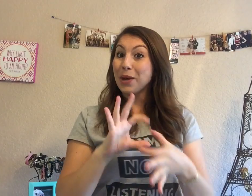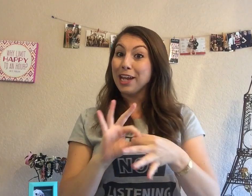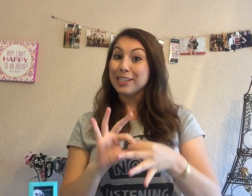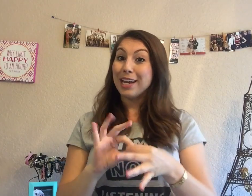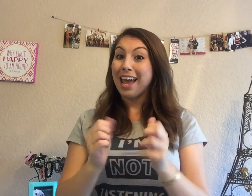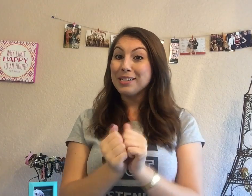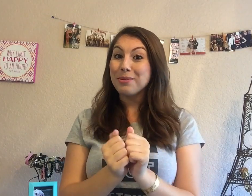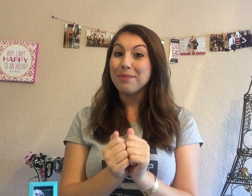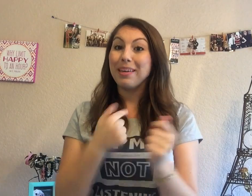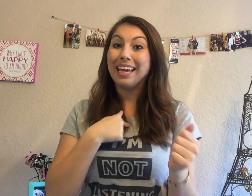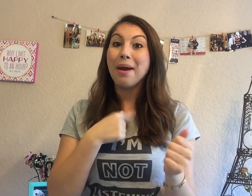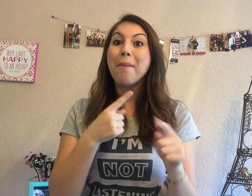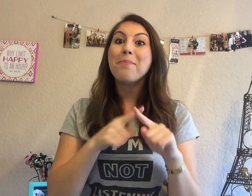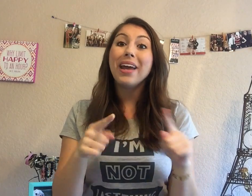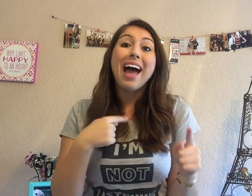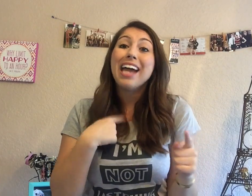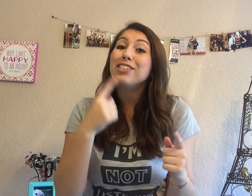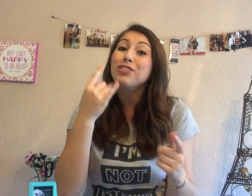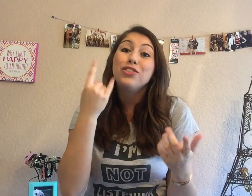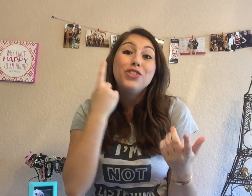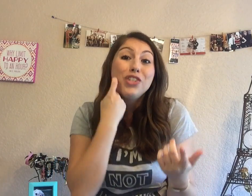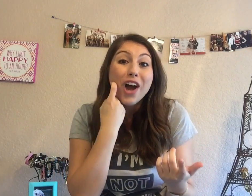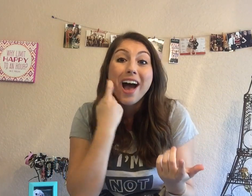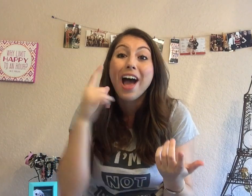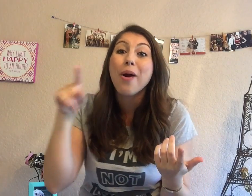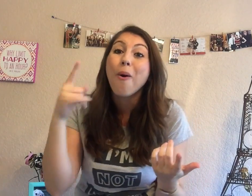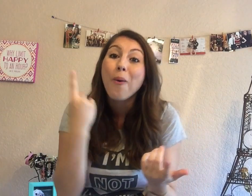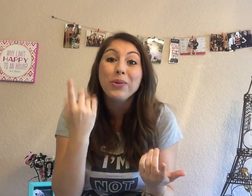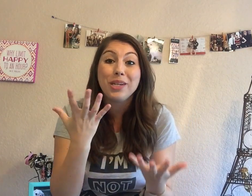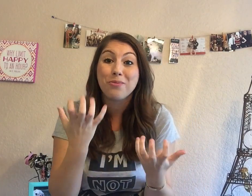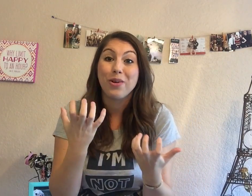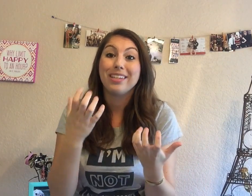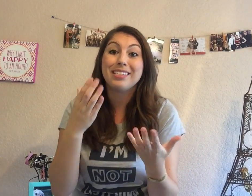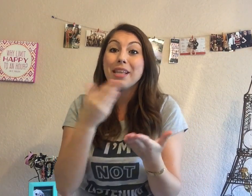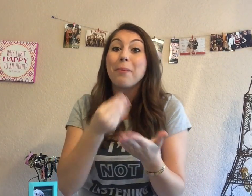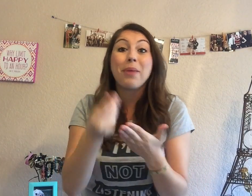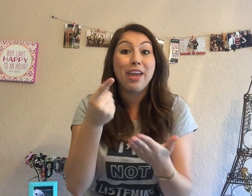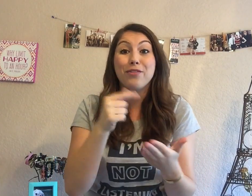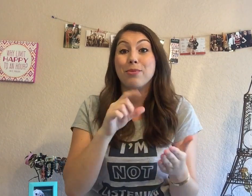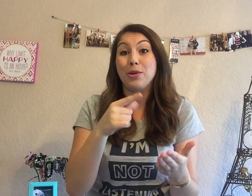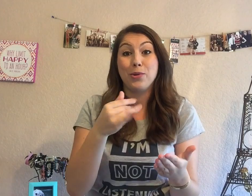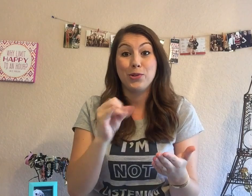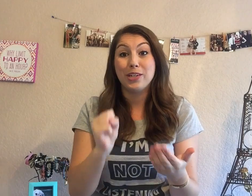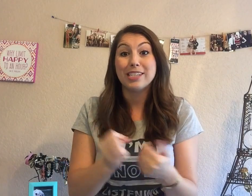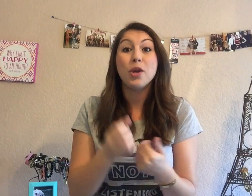trying to connect with me, but I only want to like pay for my groceries,